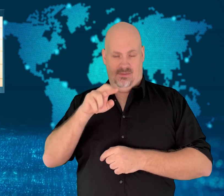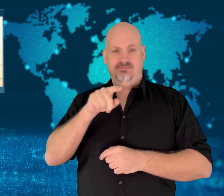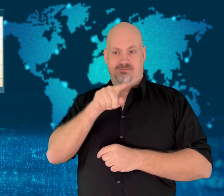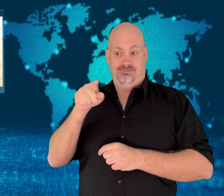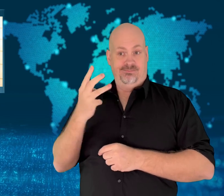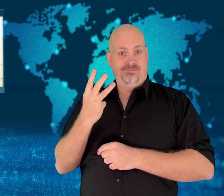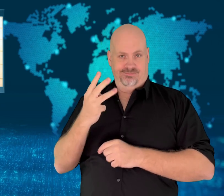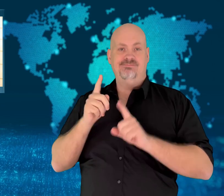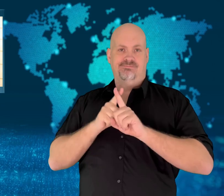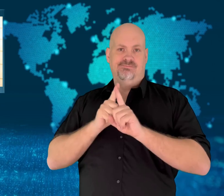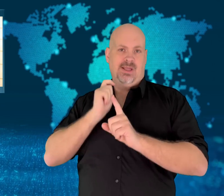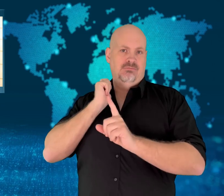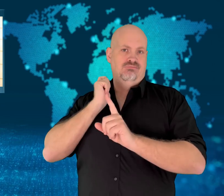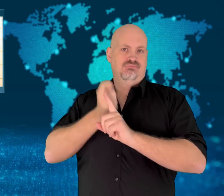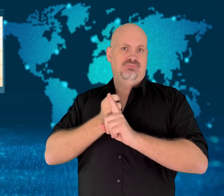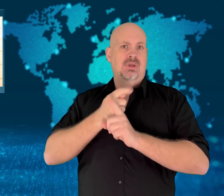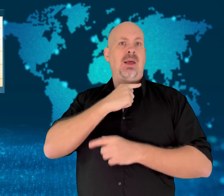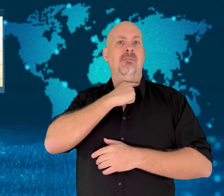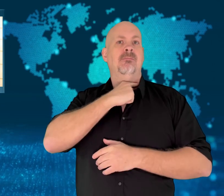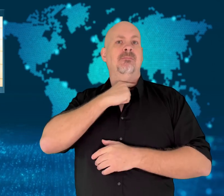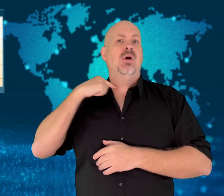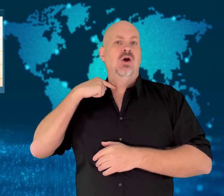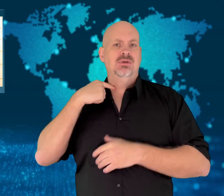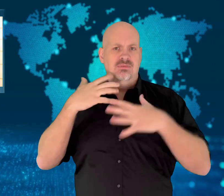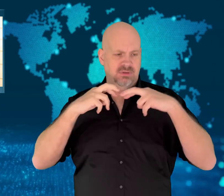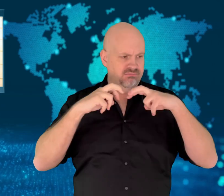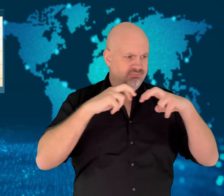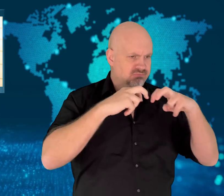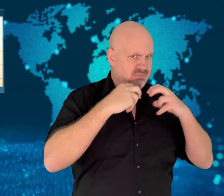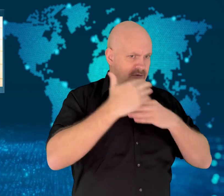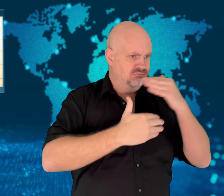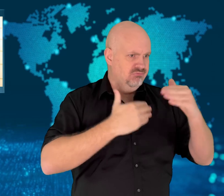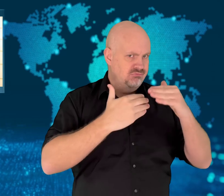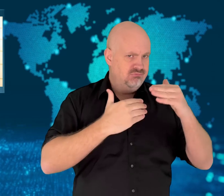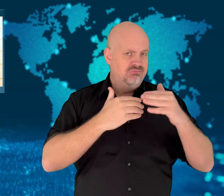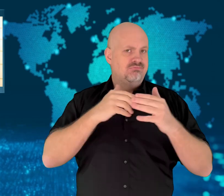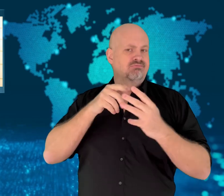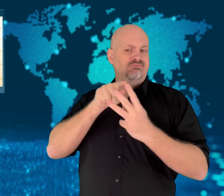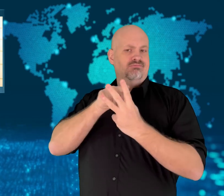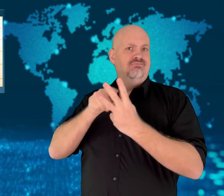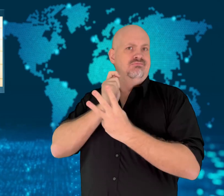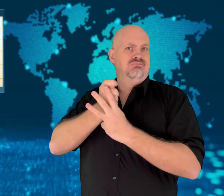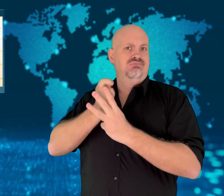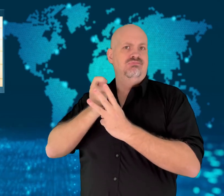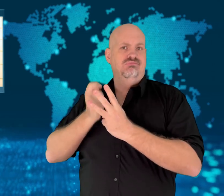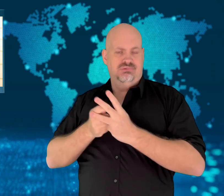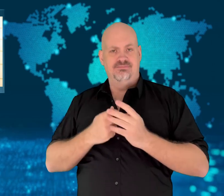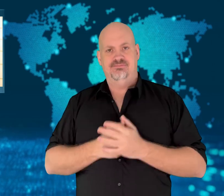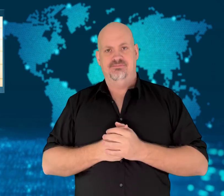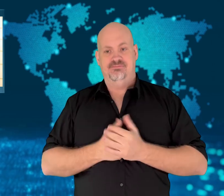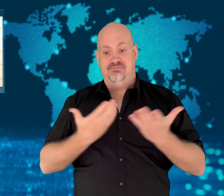as a result of a continued investigation.